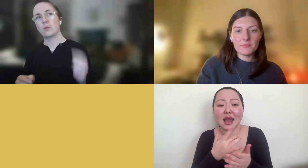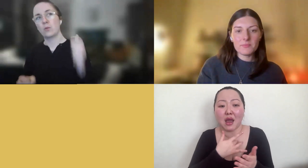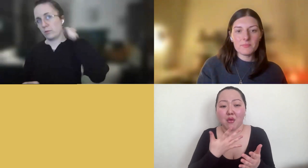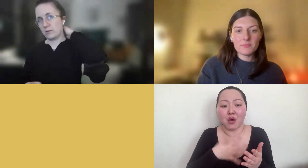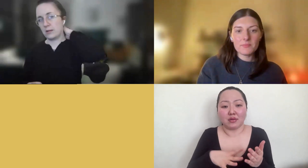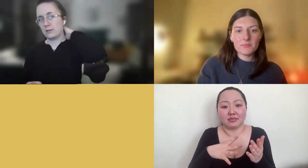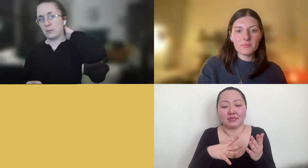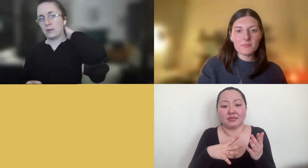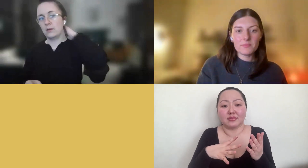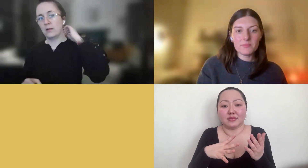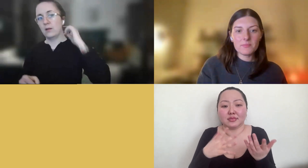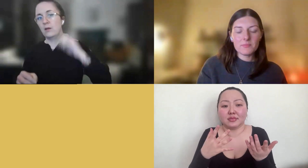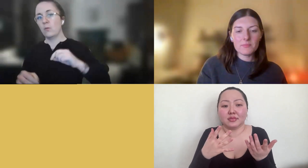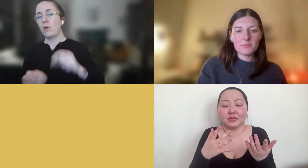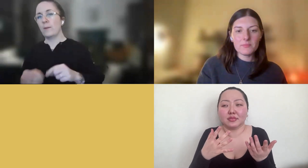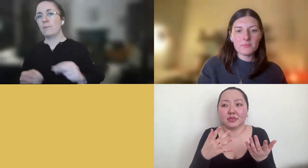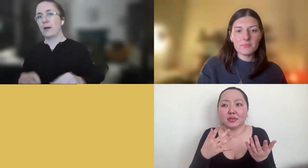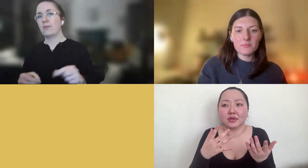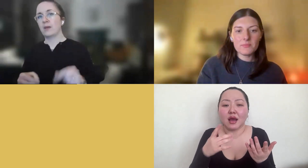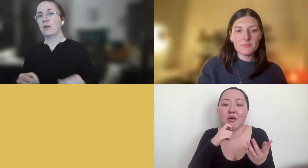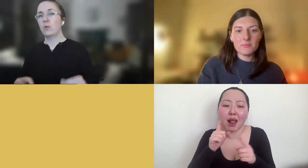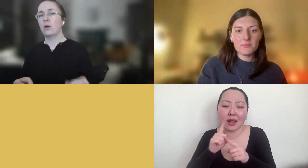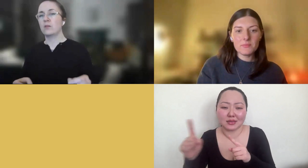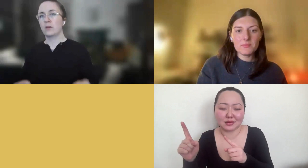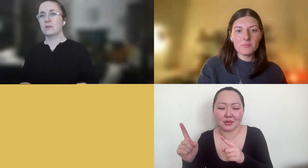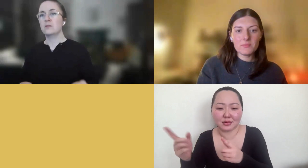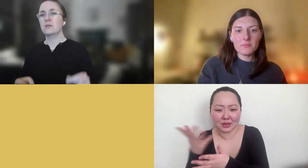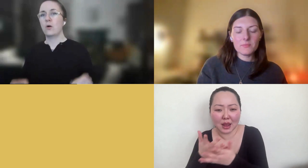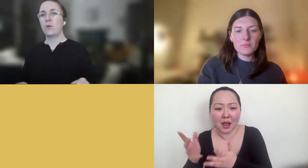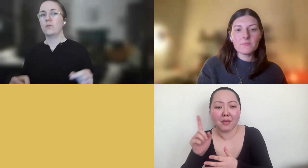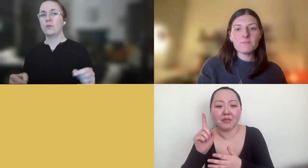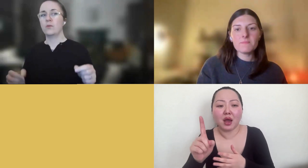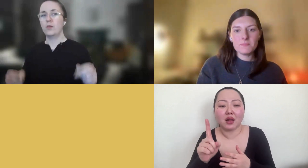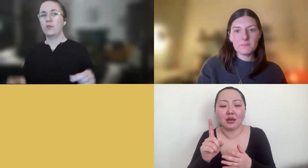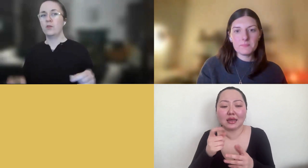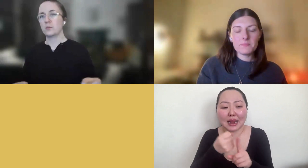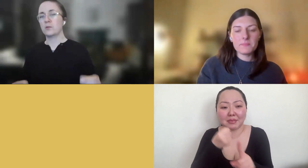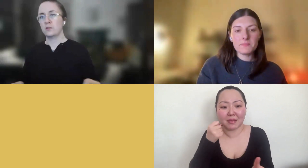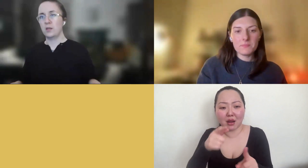guess we will come to this later - but what impact that kind of work does on the future exhibitions